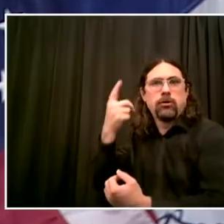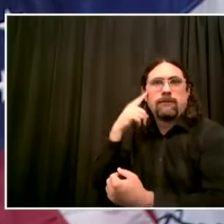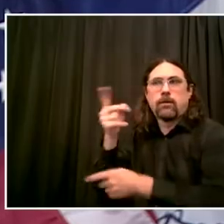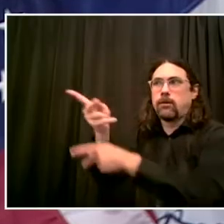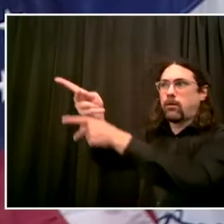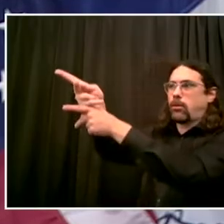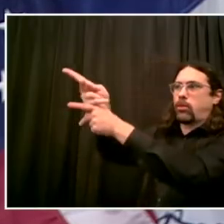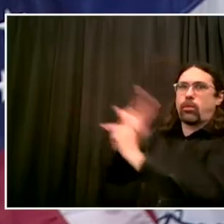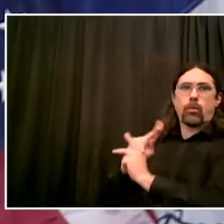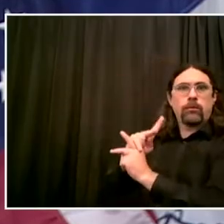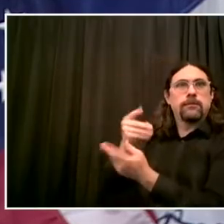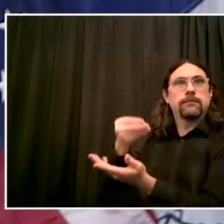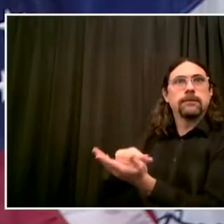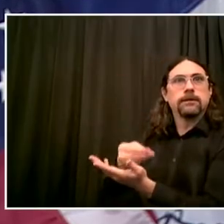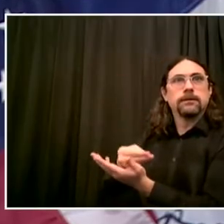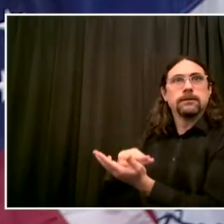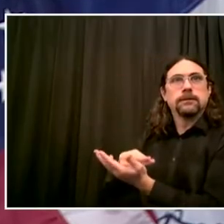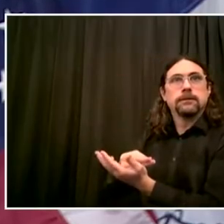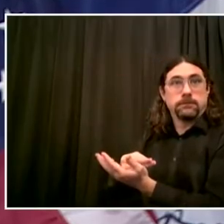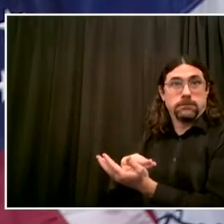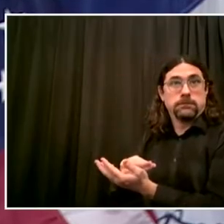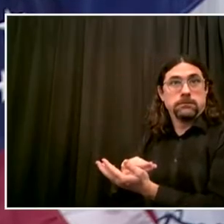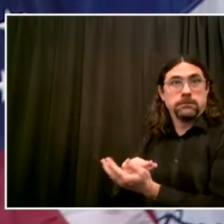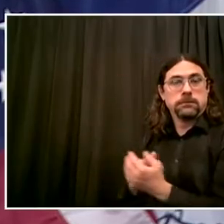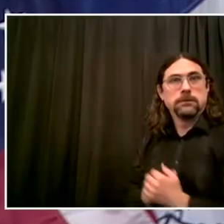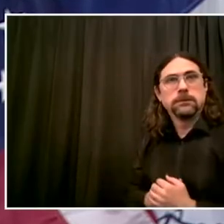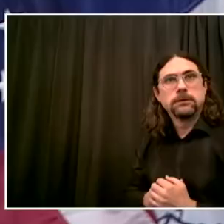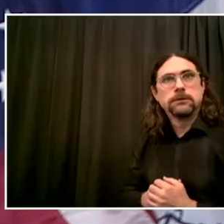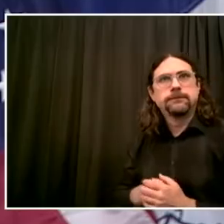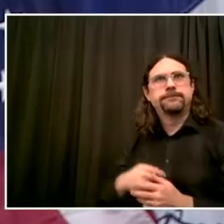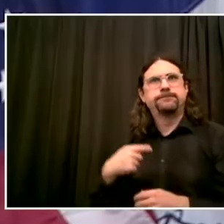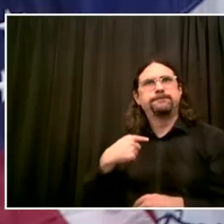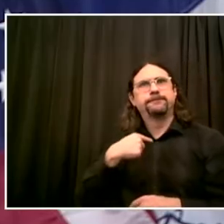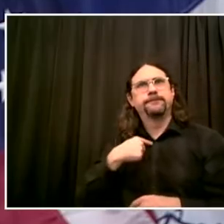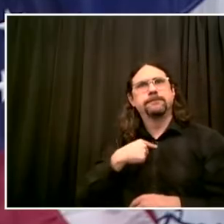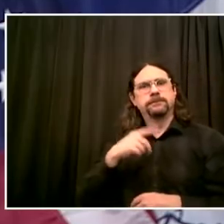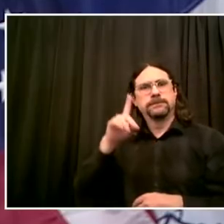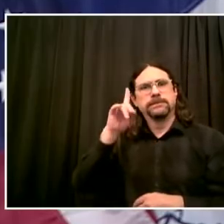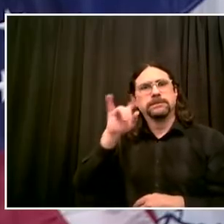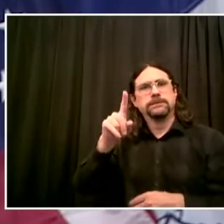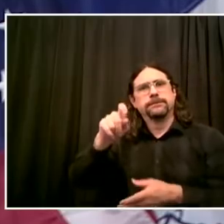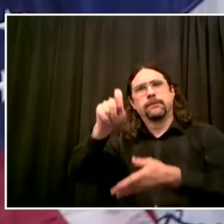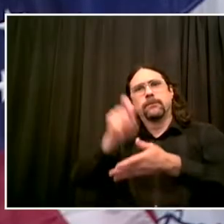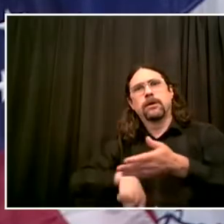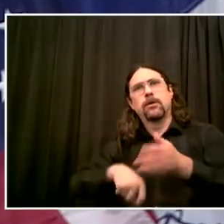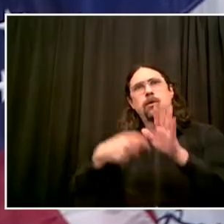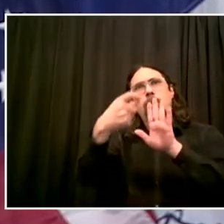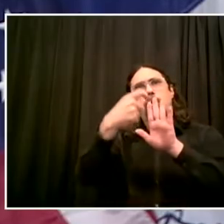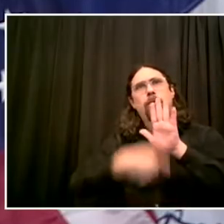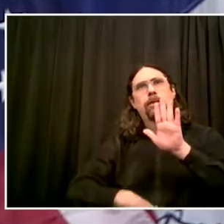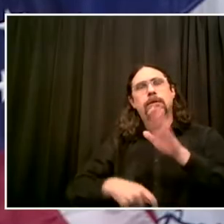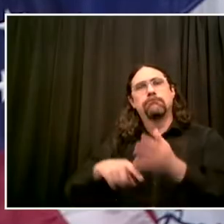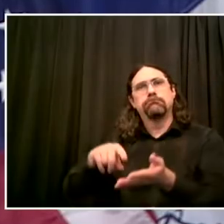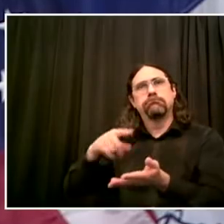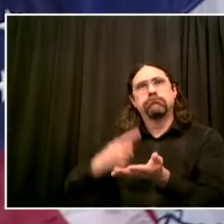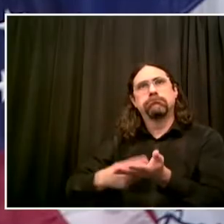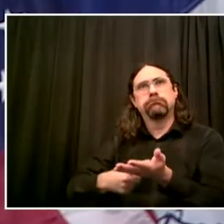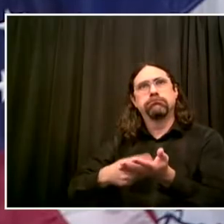CAPABILITY OF E THCY.IT